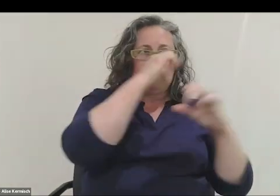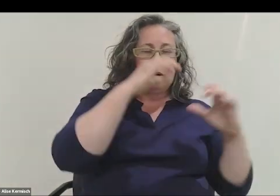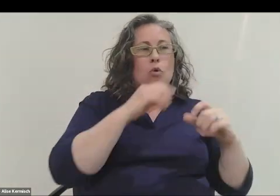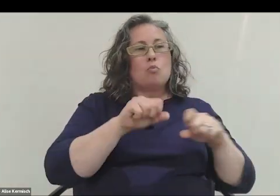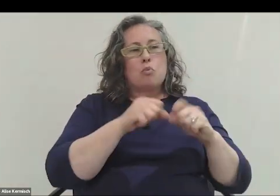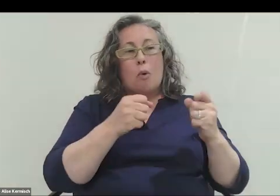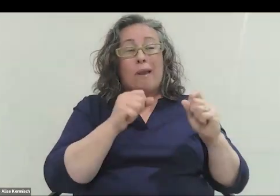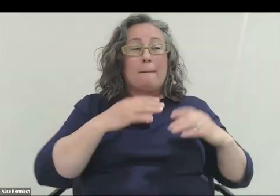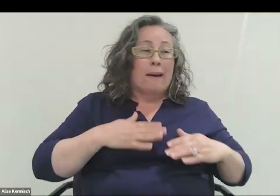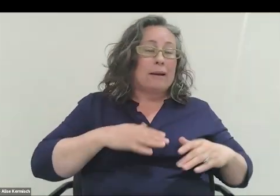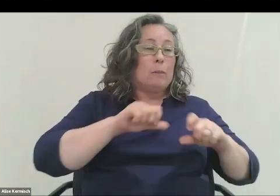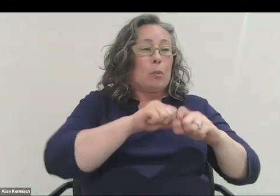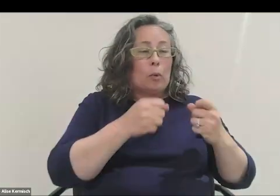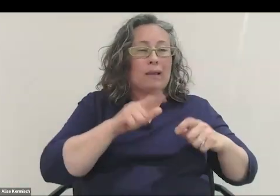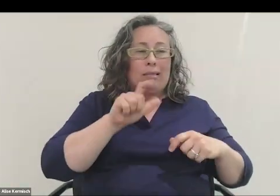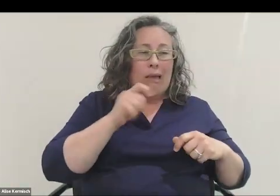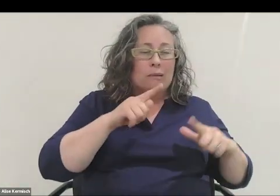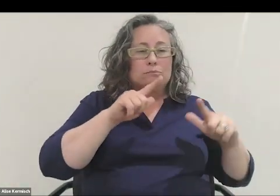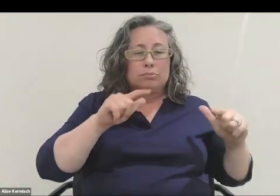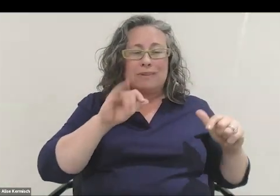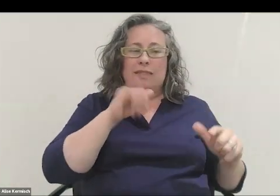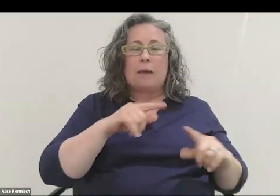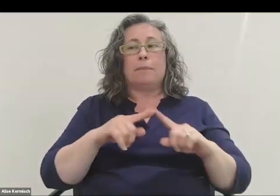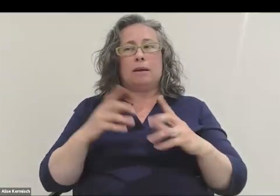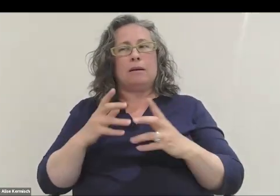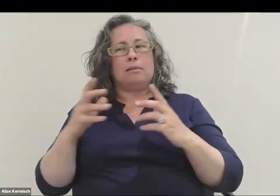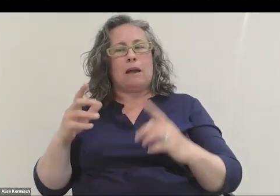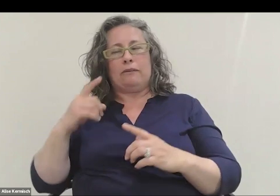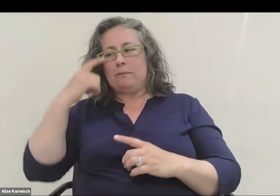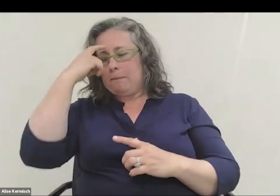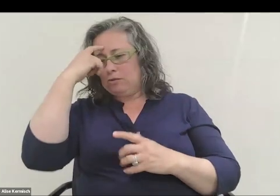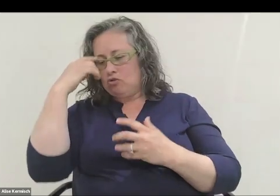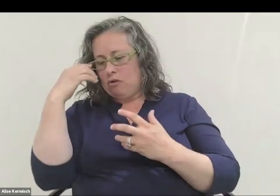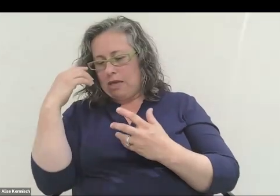There's a long history of people with mental health,